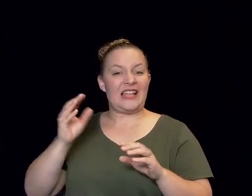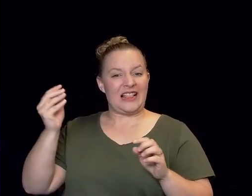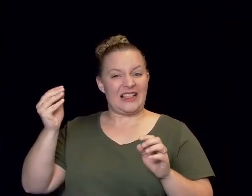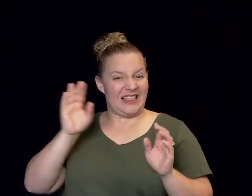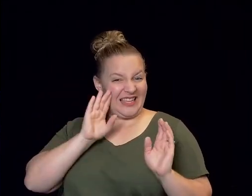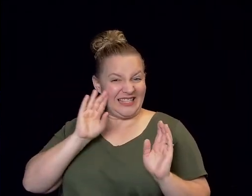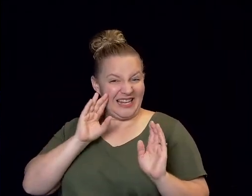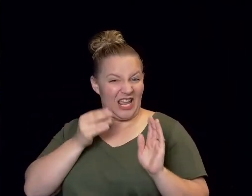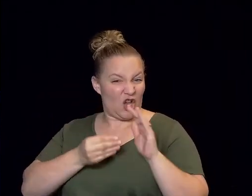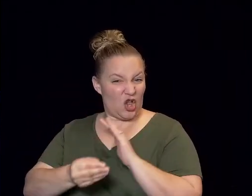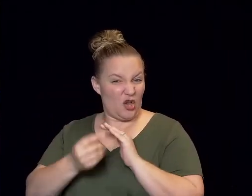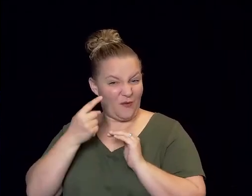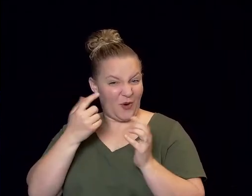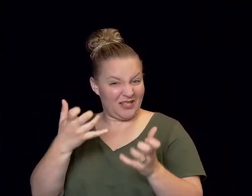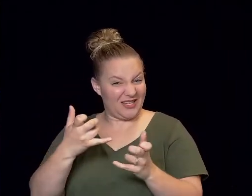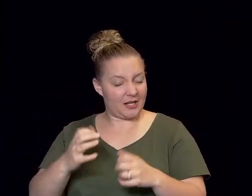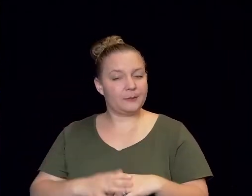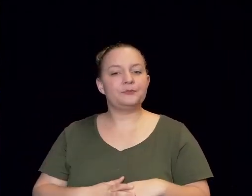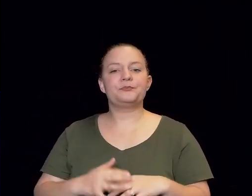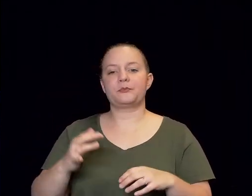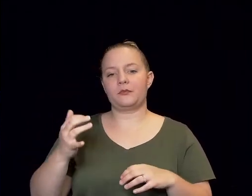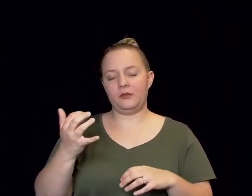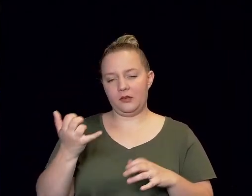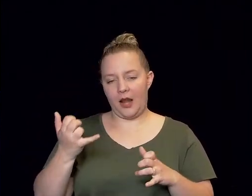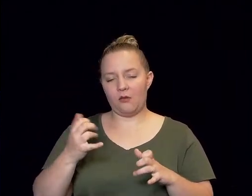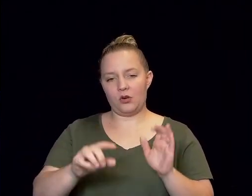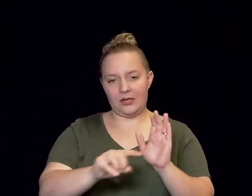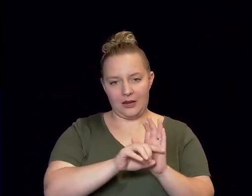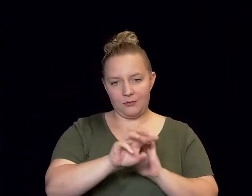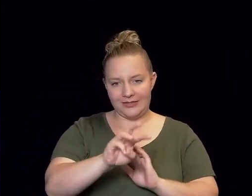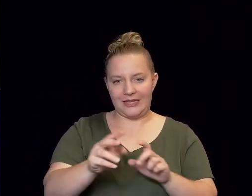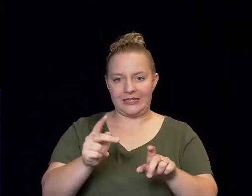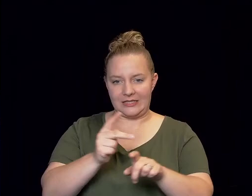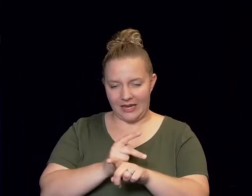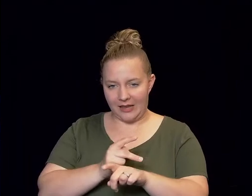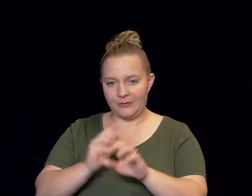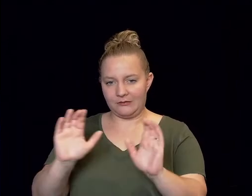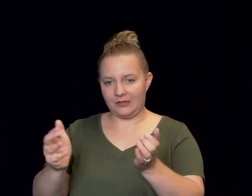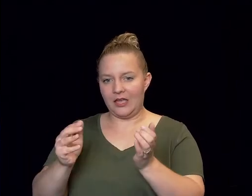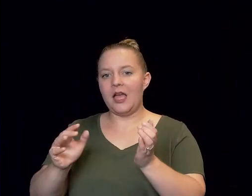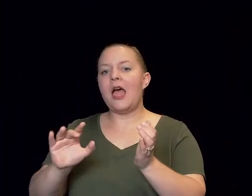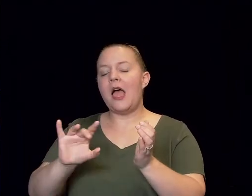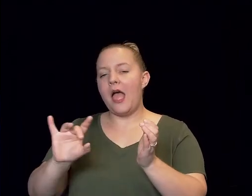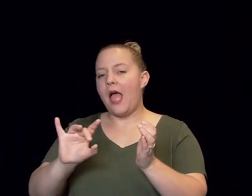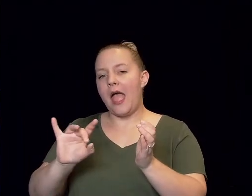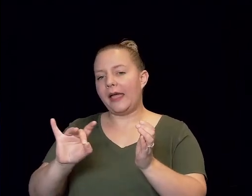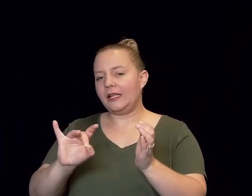Now for number two, I'm going to take -6 times 8. -6 times 8 gives us -48.